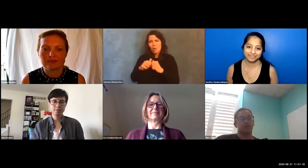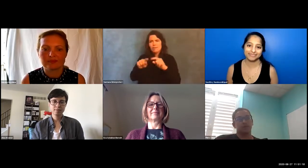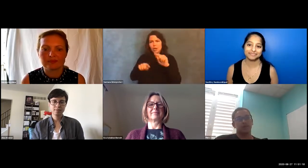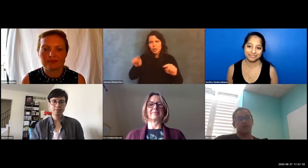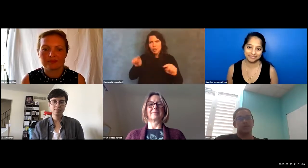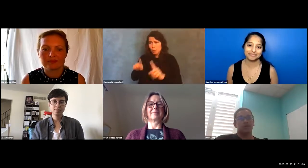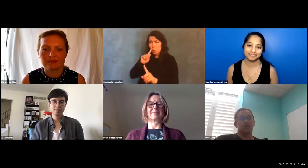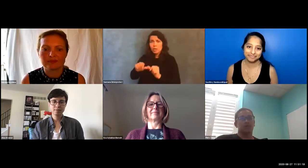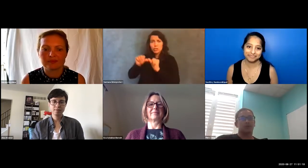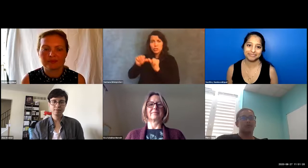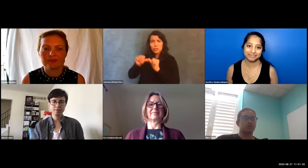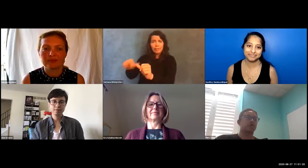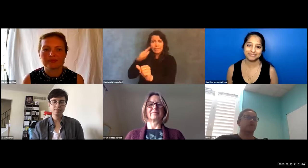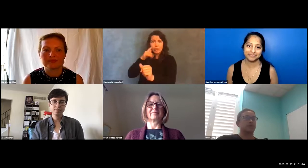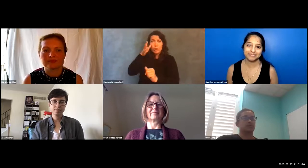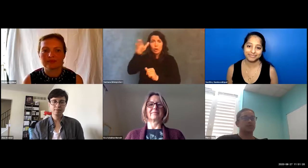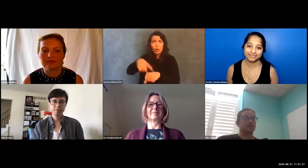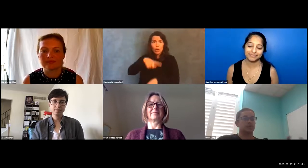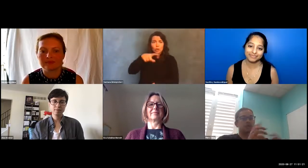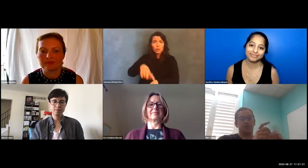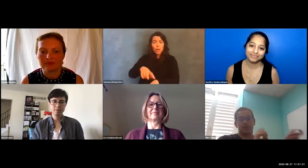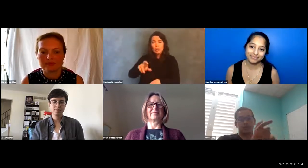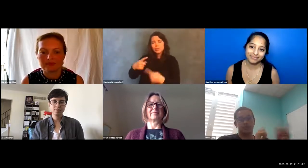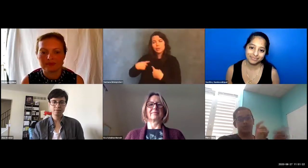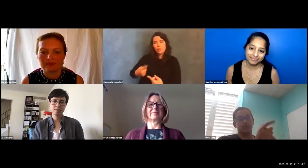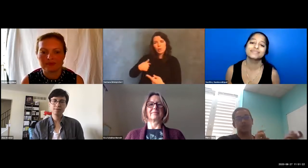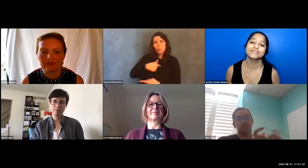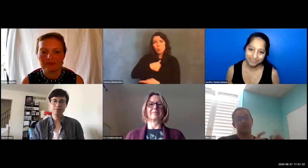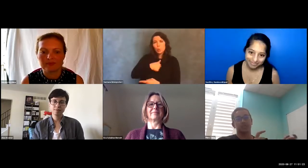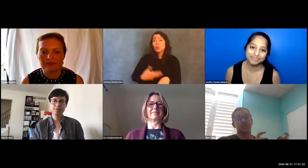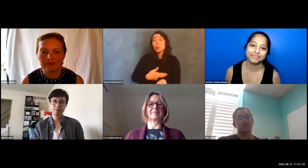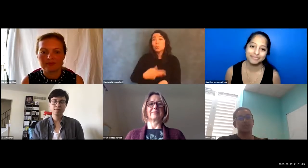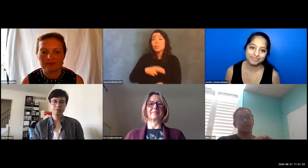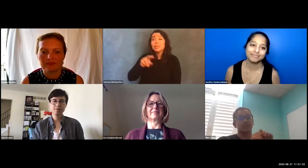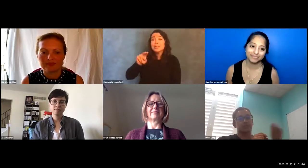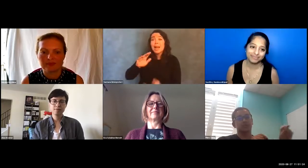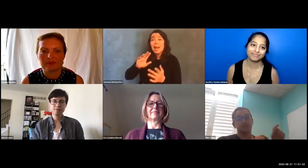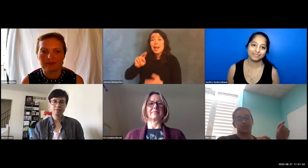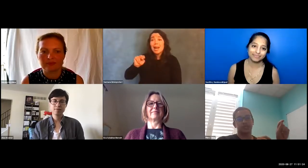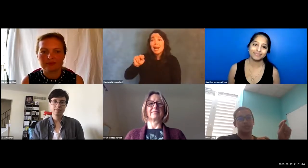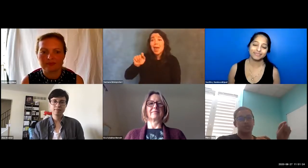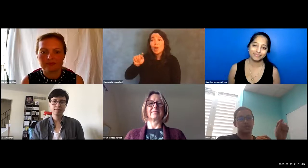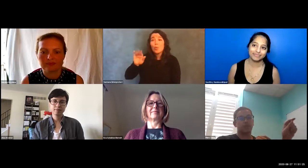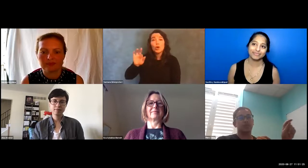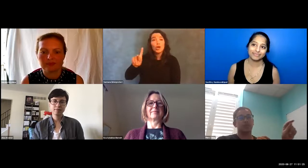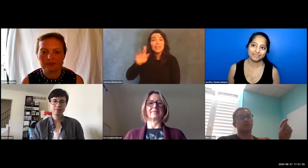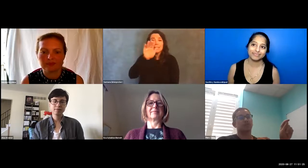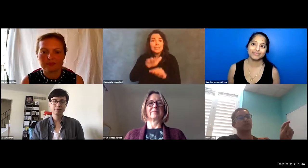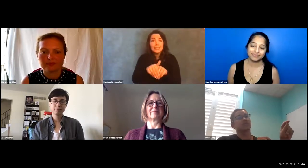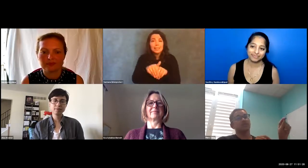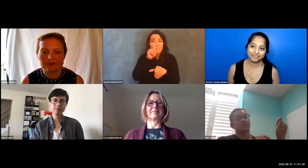Or what we do so far is we use networks, simulation to see if you introduce a small population,